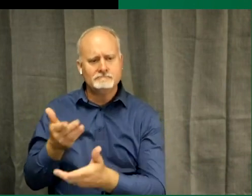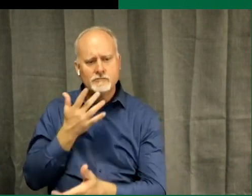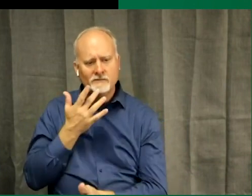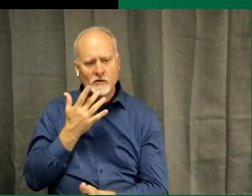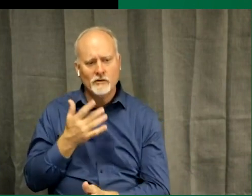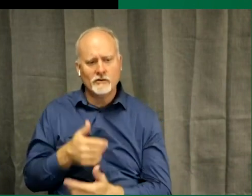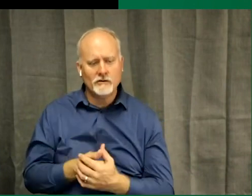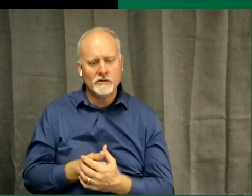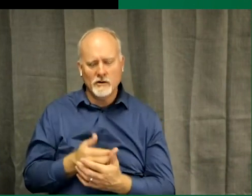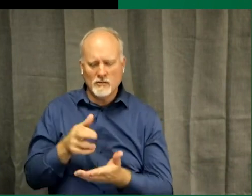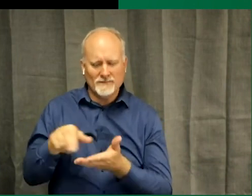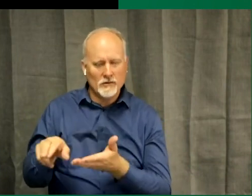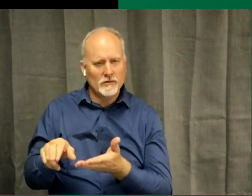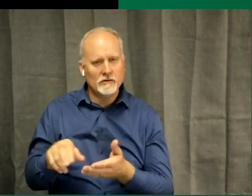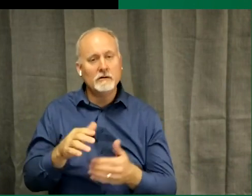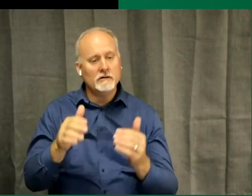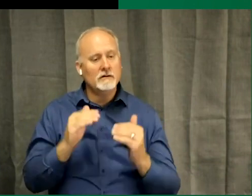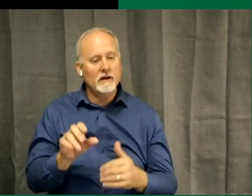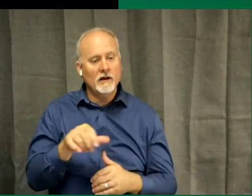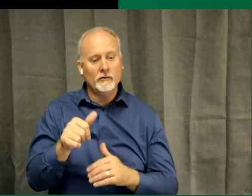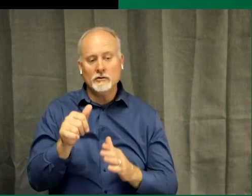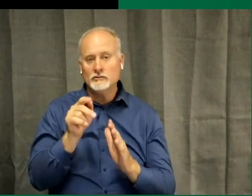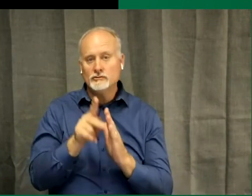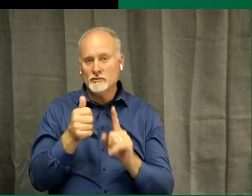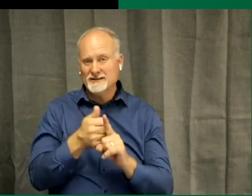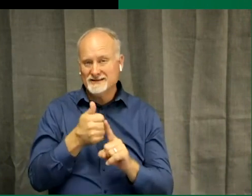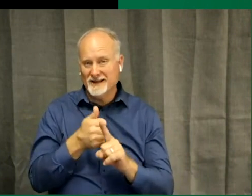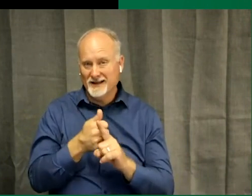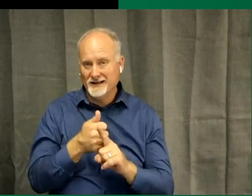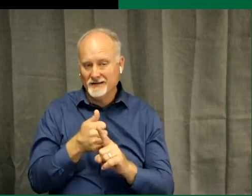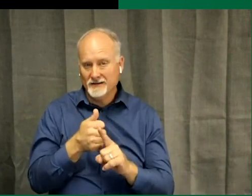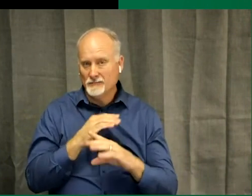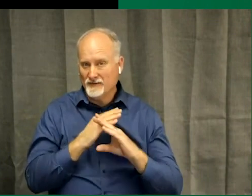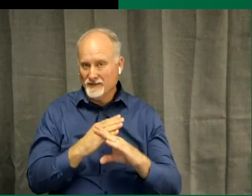gatekeeper training a suicide prevention one but it's fully online and students i really want you